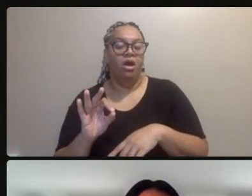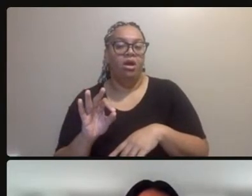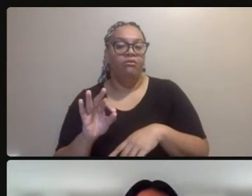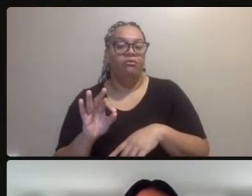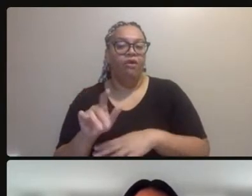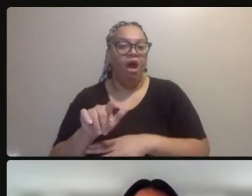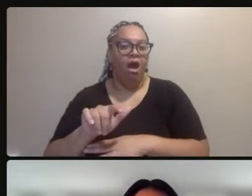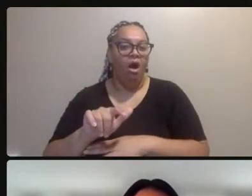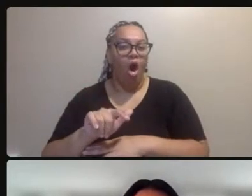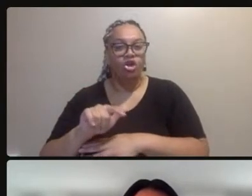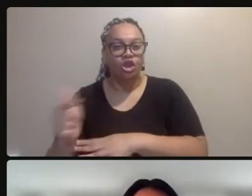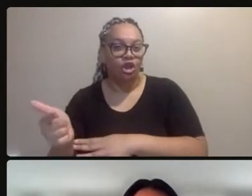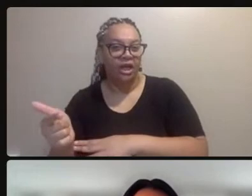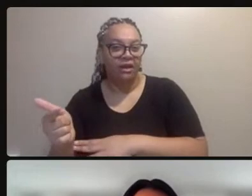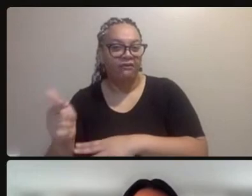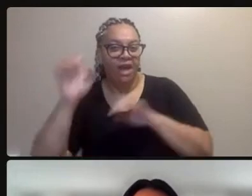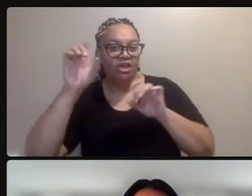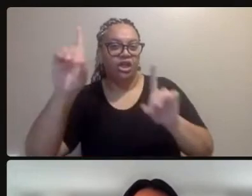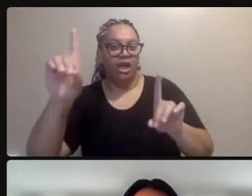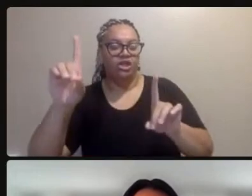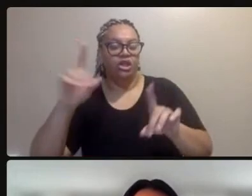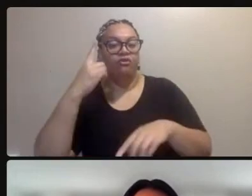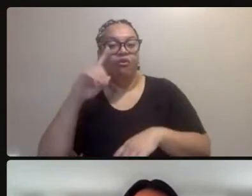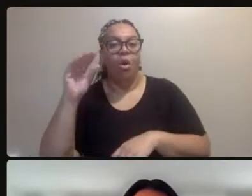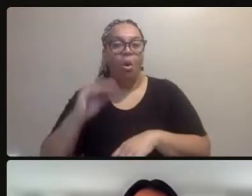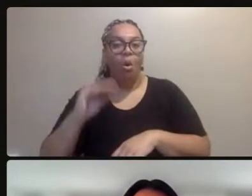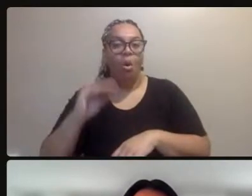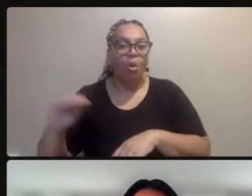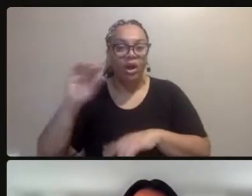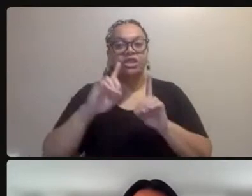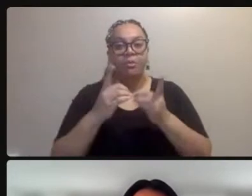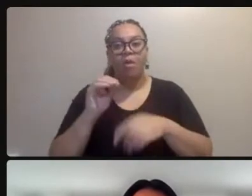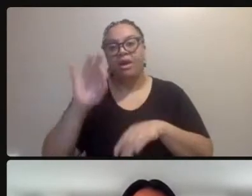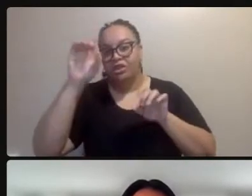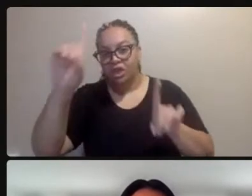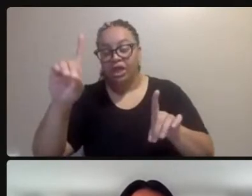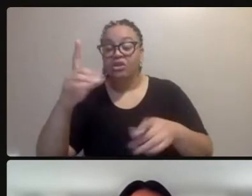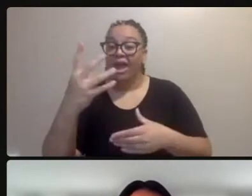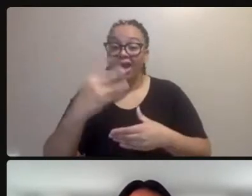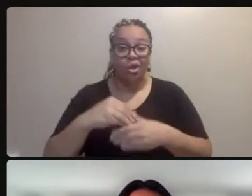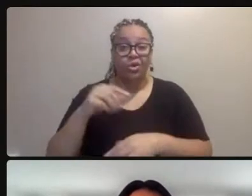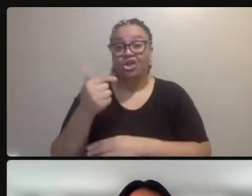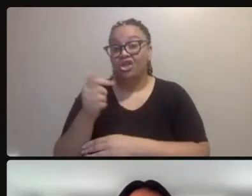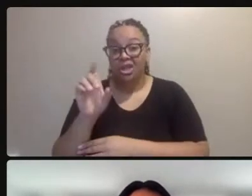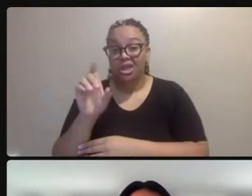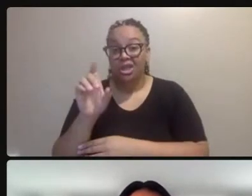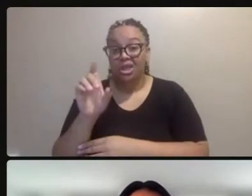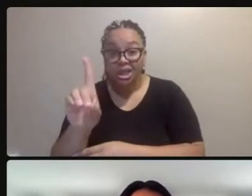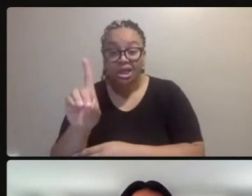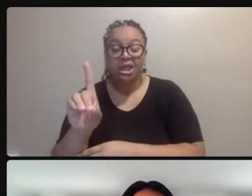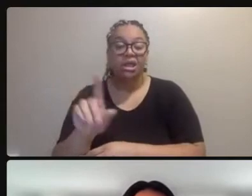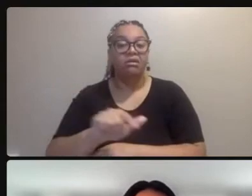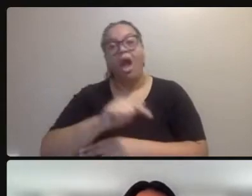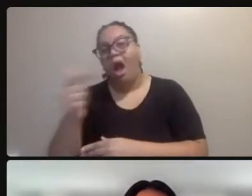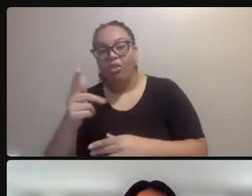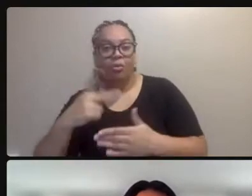THE DIRECTOR AND COORDINATOR OF